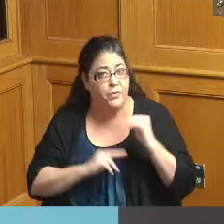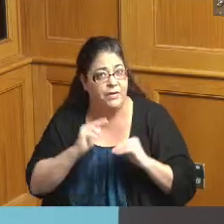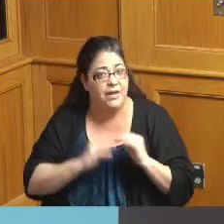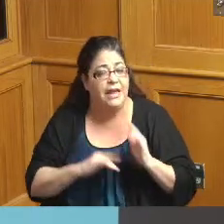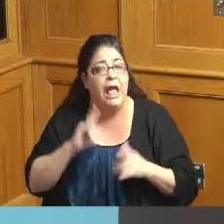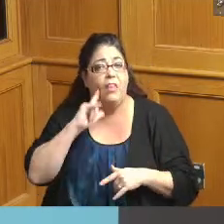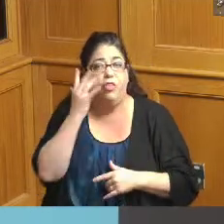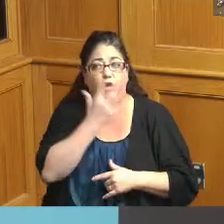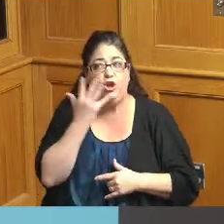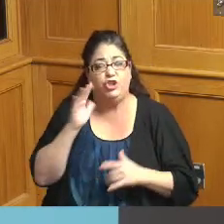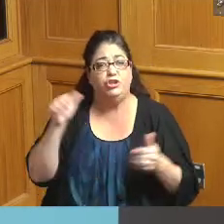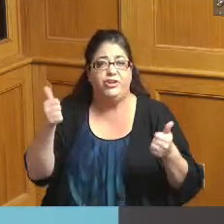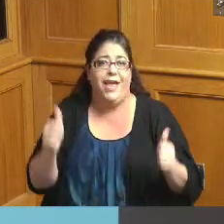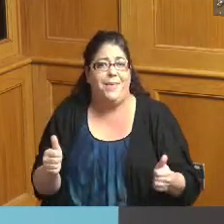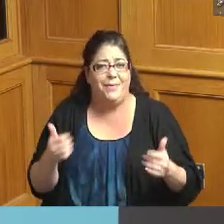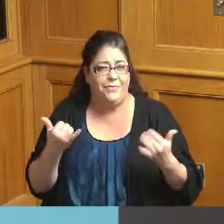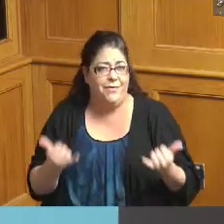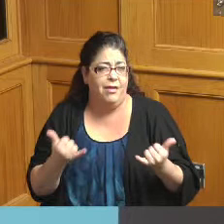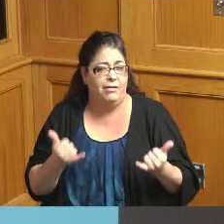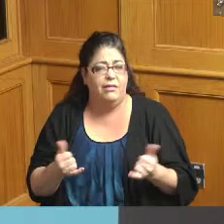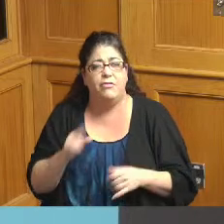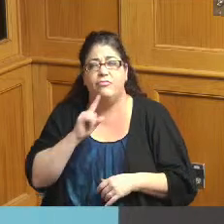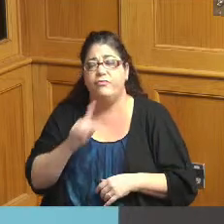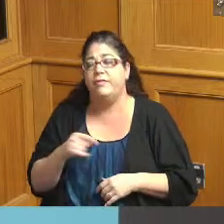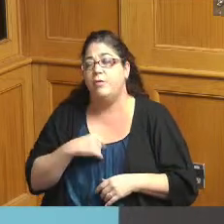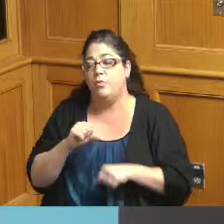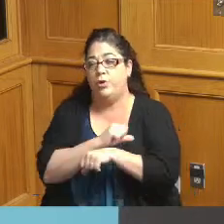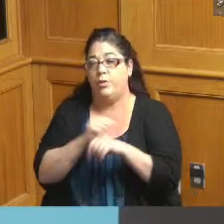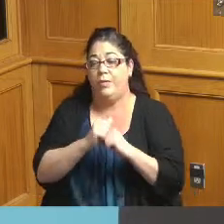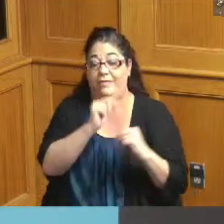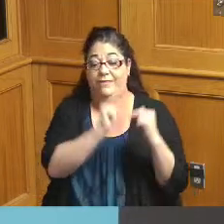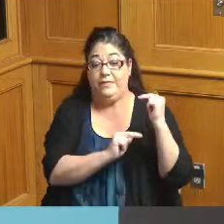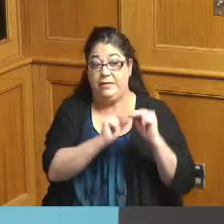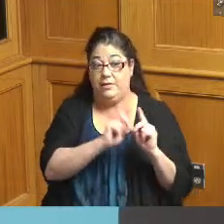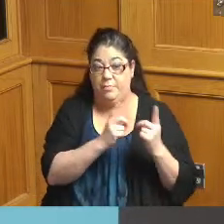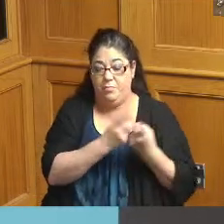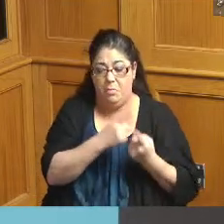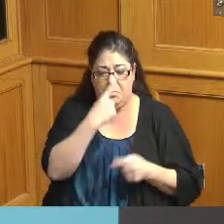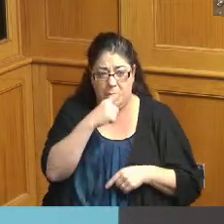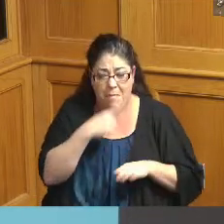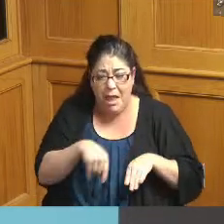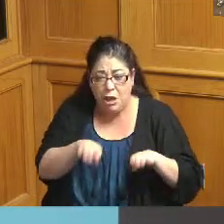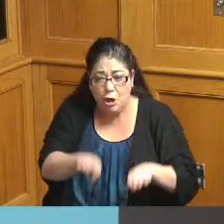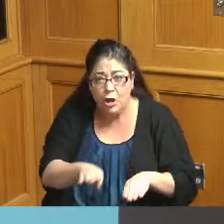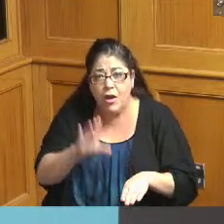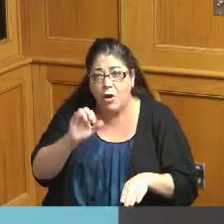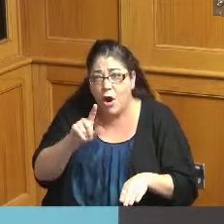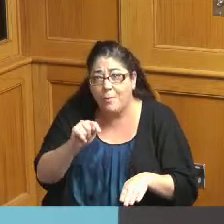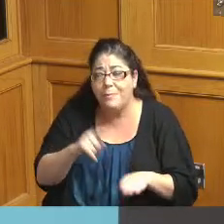shabby we've been working with facilities to try to get at least carpet and paint and the bathrooms